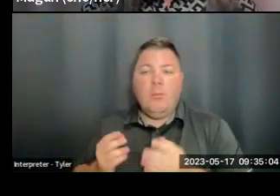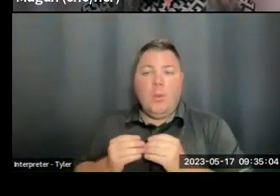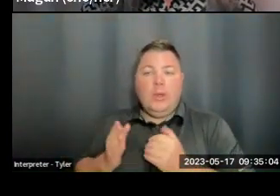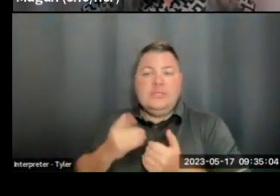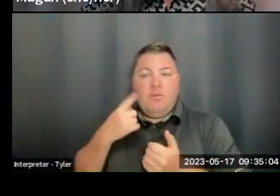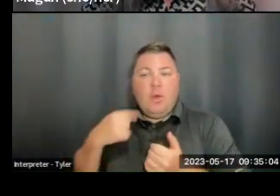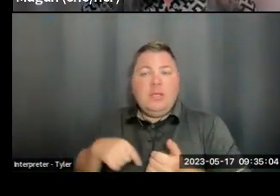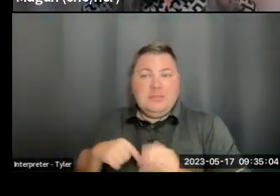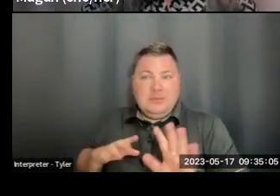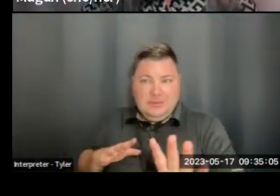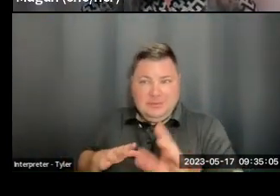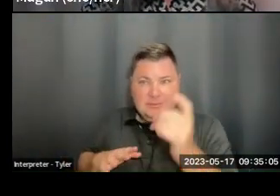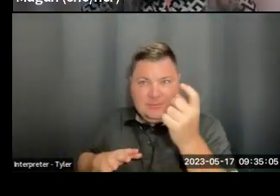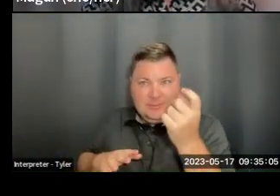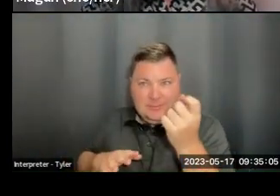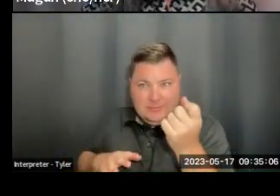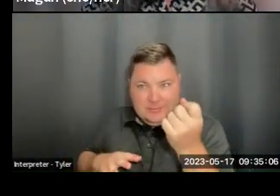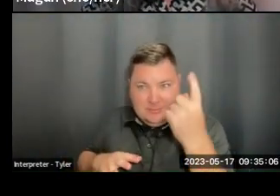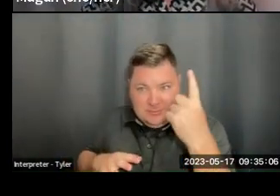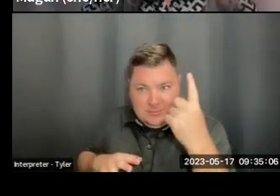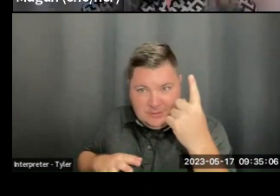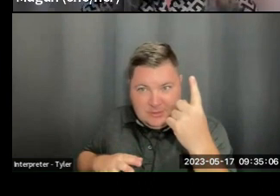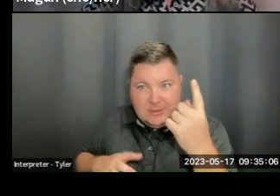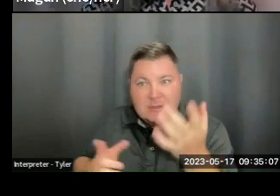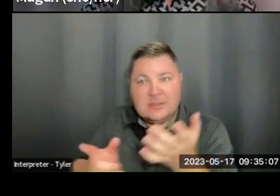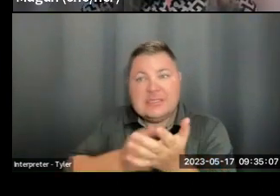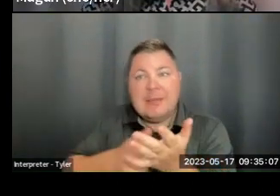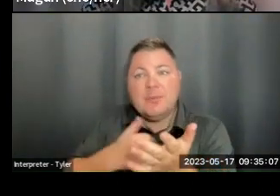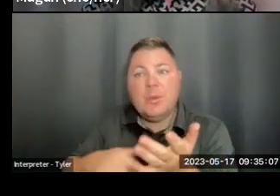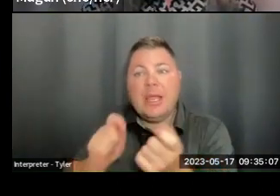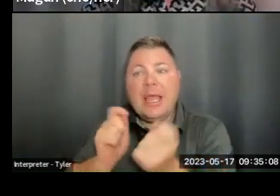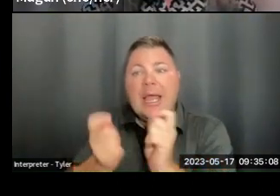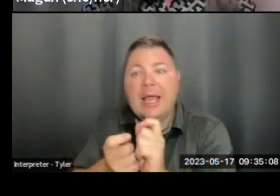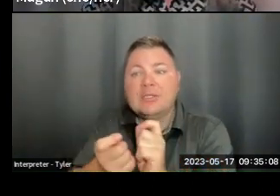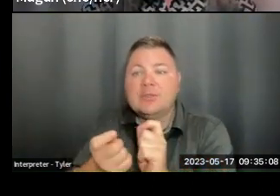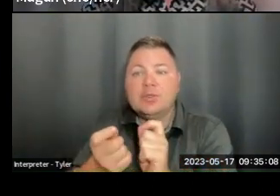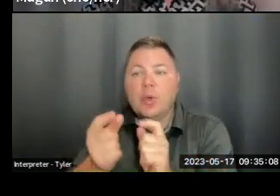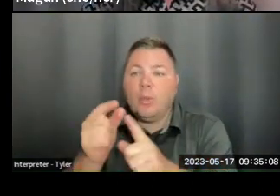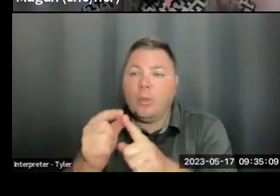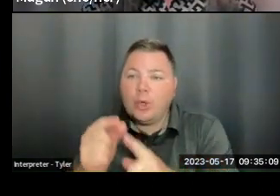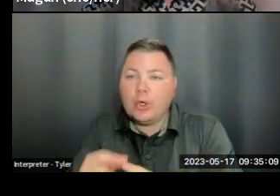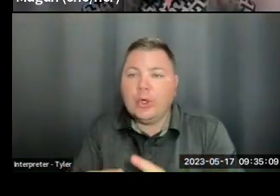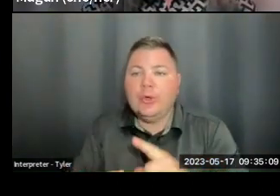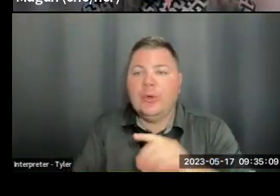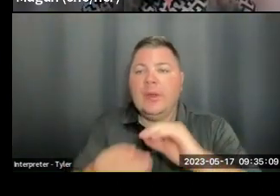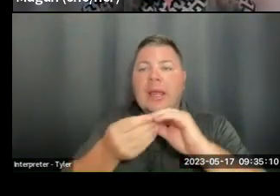We want to know as much as we can. That makes our lives easier.